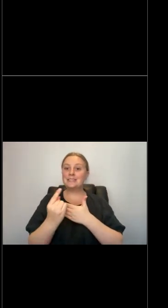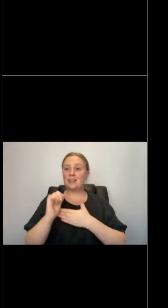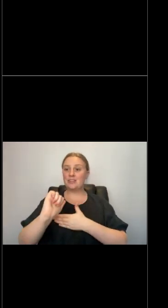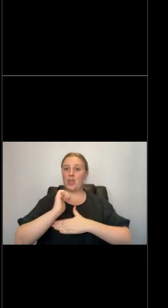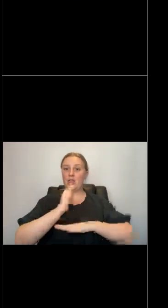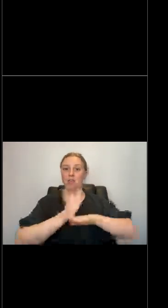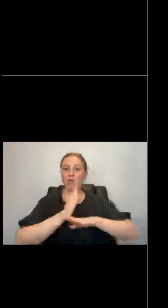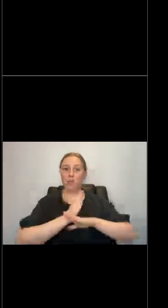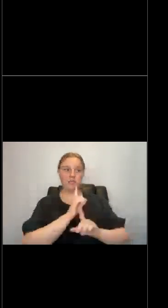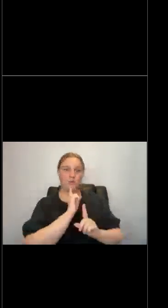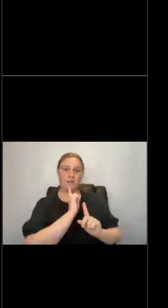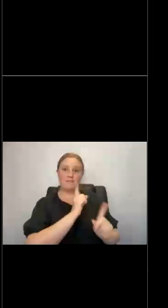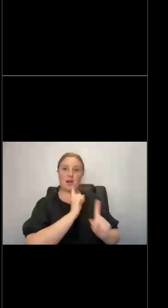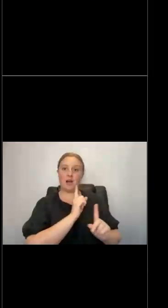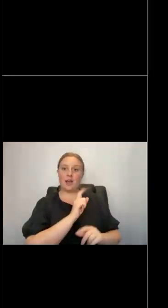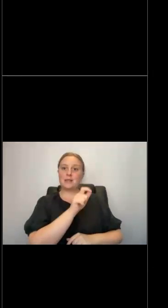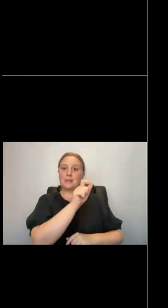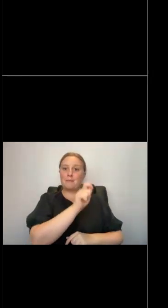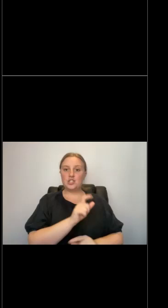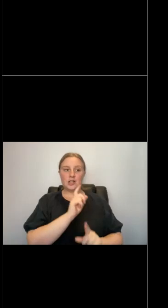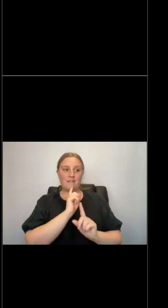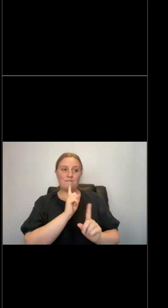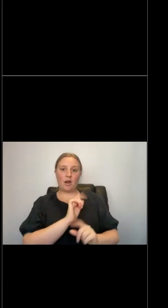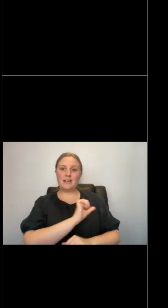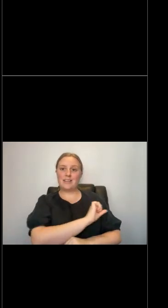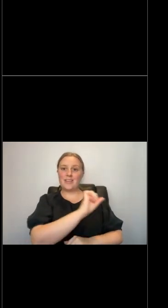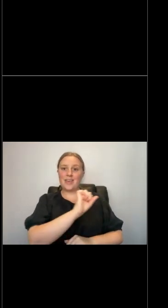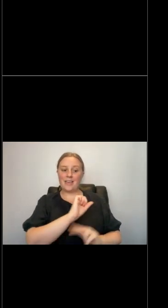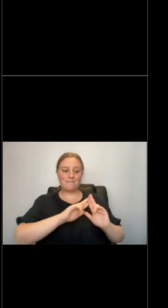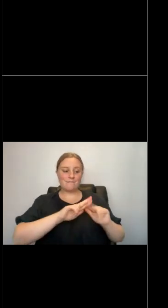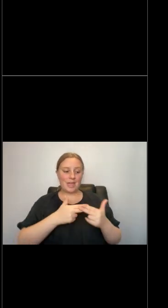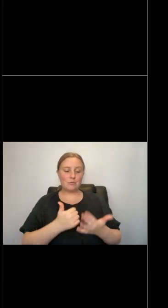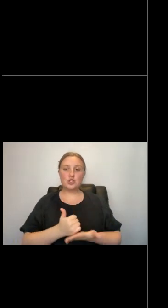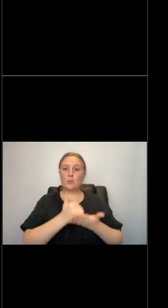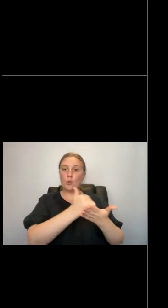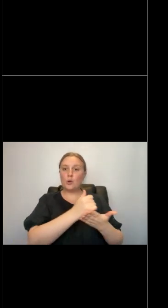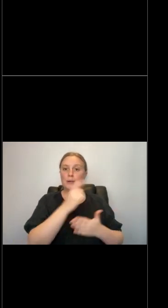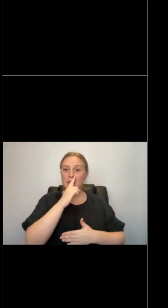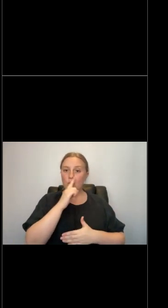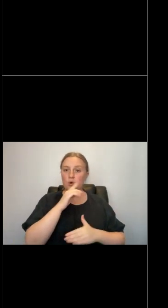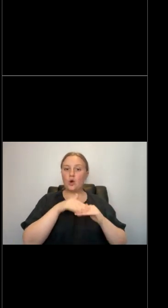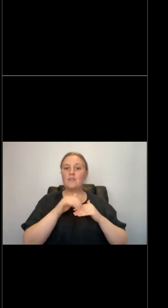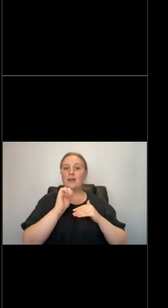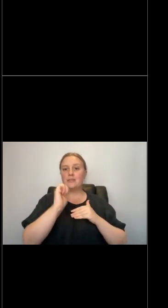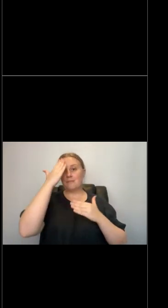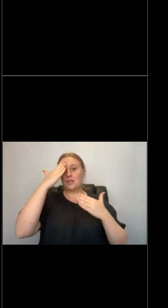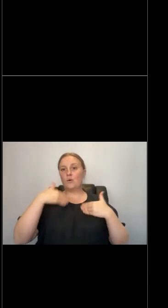Families Care is about rights under the Mental Health Act.